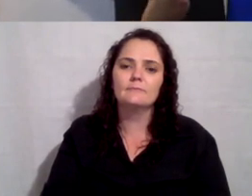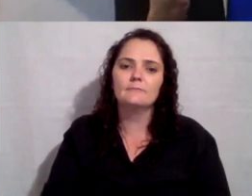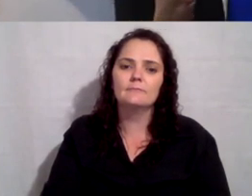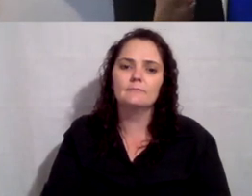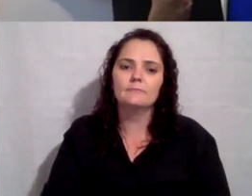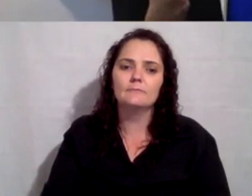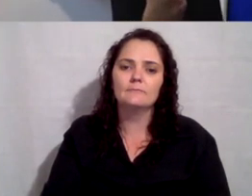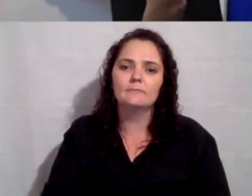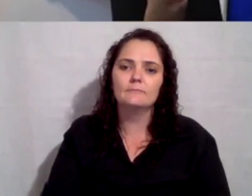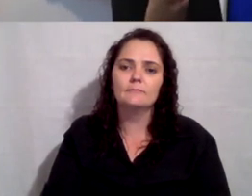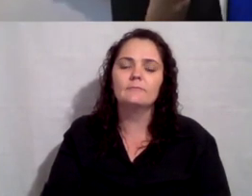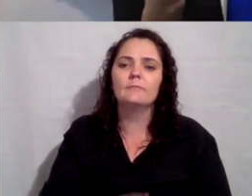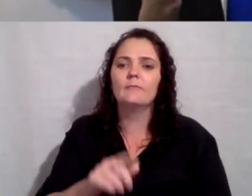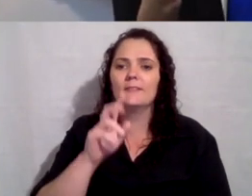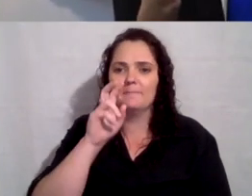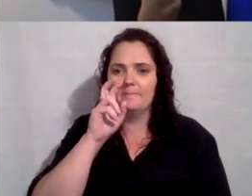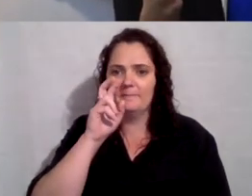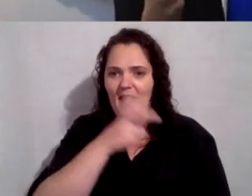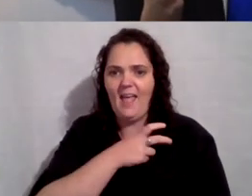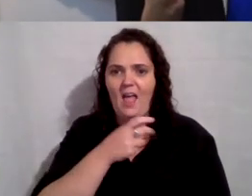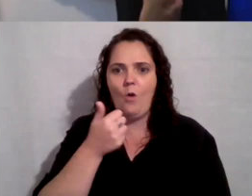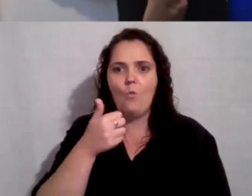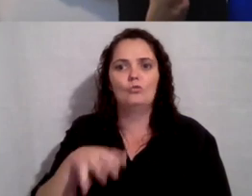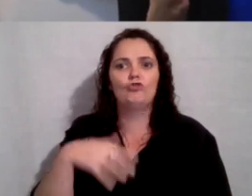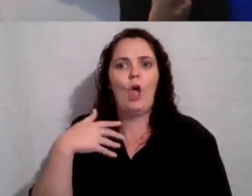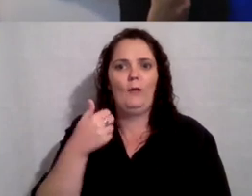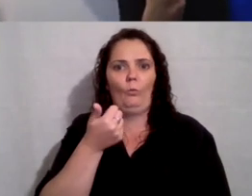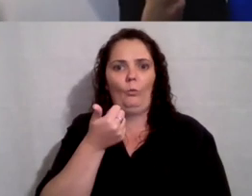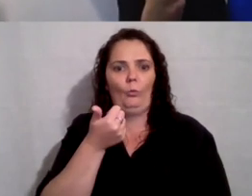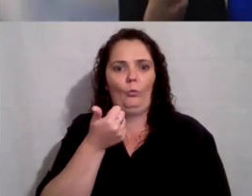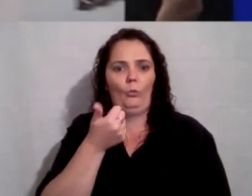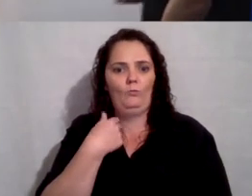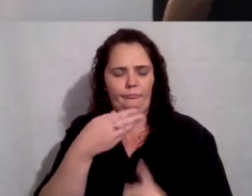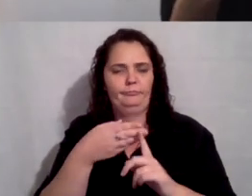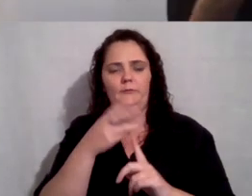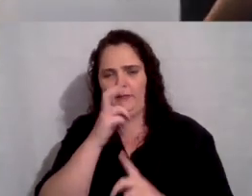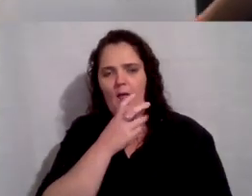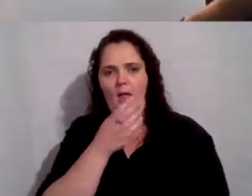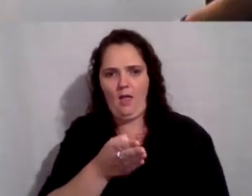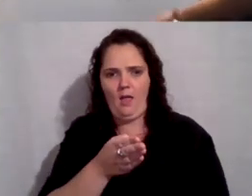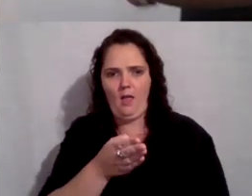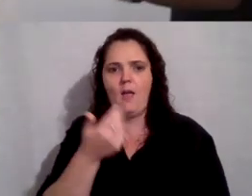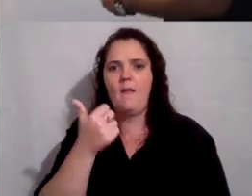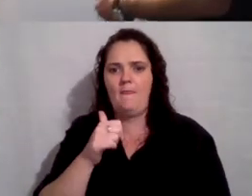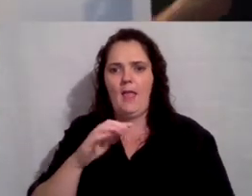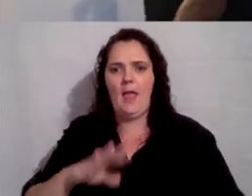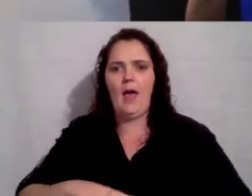start with those black stockings because they give me a good point, graphic point to locate it alright but now I'm going to start coming up into